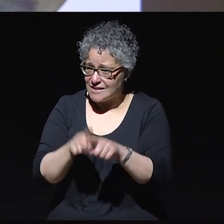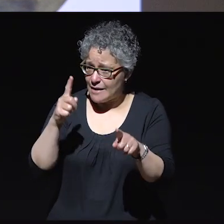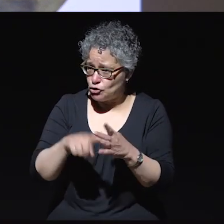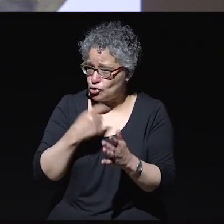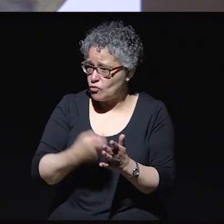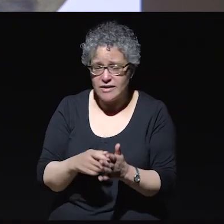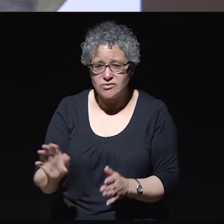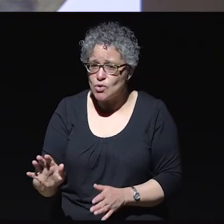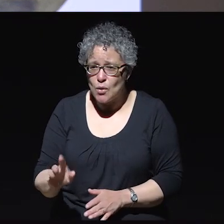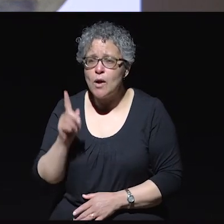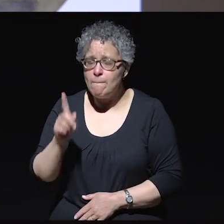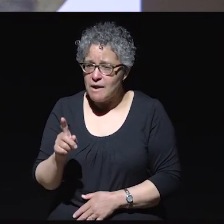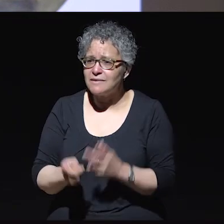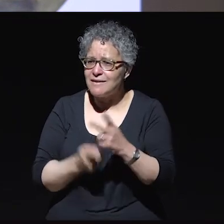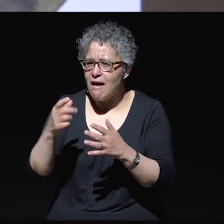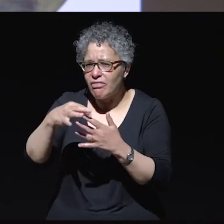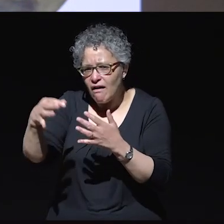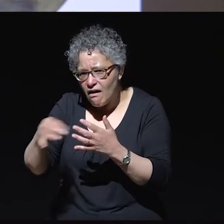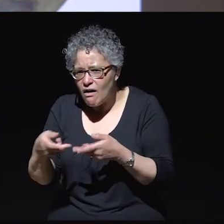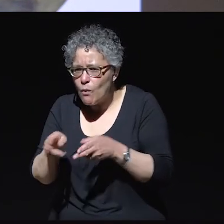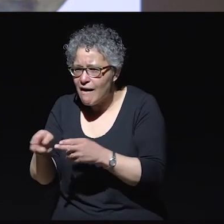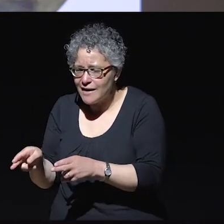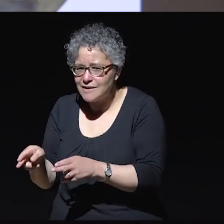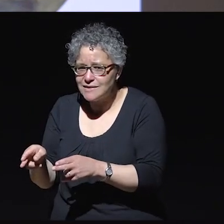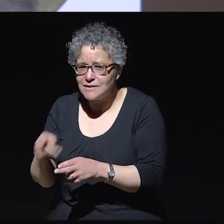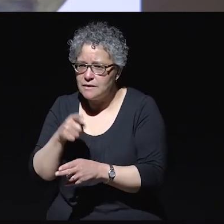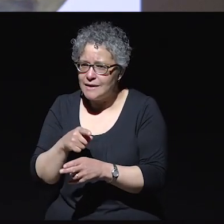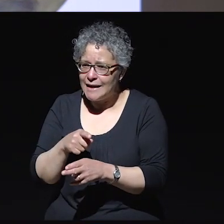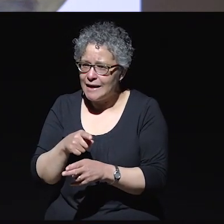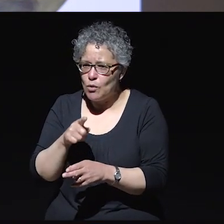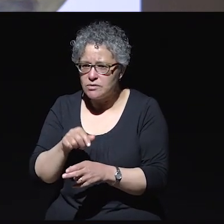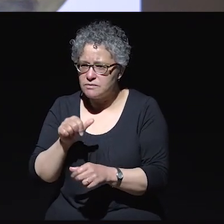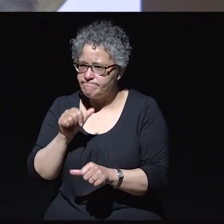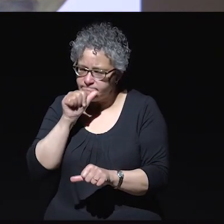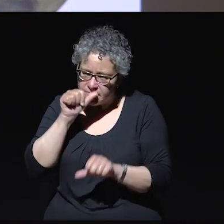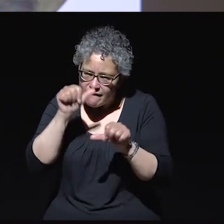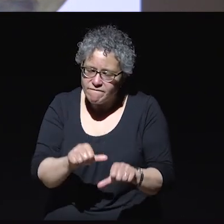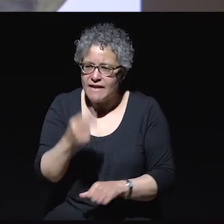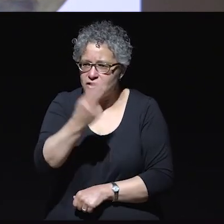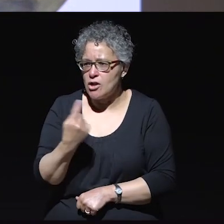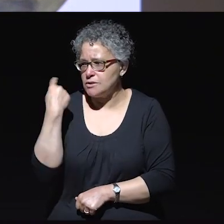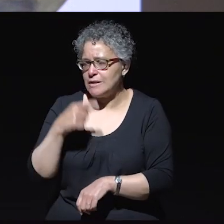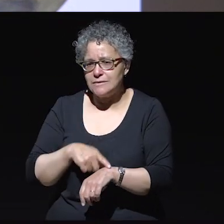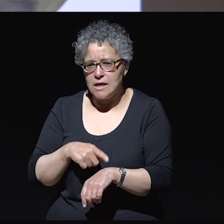I think in every other sense he was, if not the favoured artist of that period, he certainly was one of the most favoured artists,